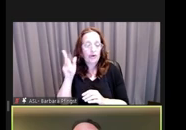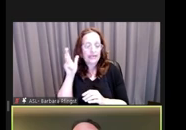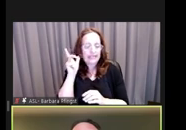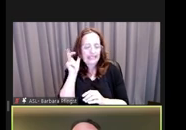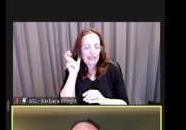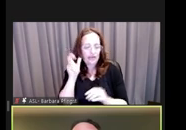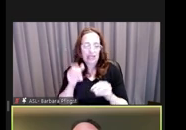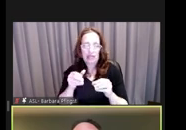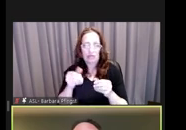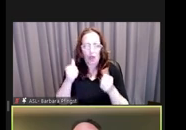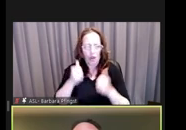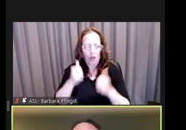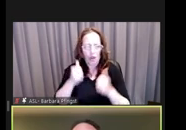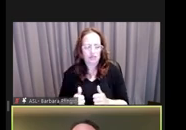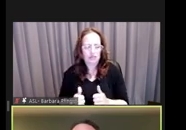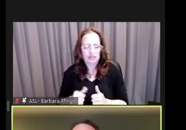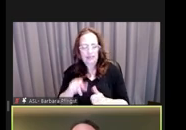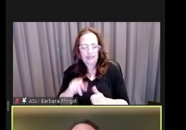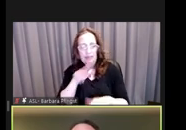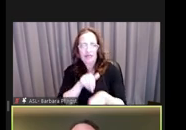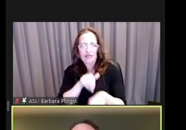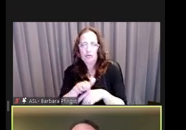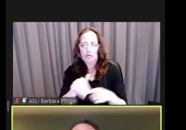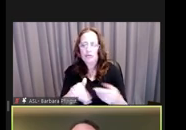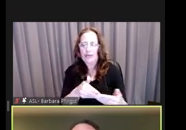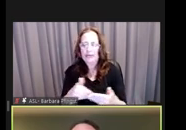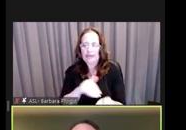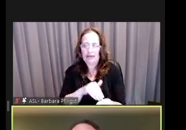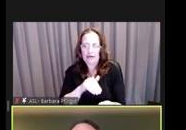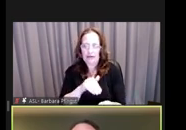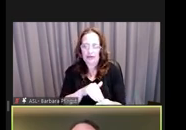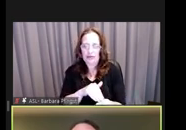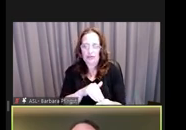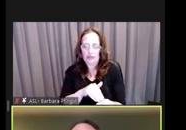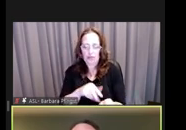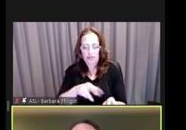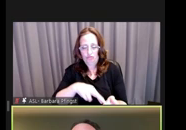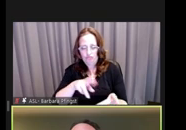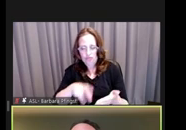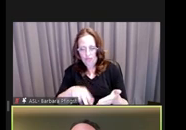they may be referred to their pediatrician. For those results to be followed up. That usually